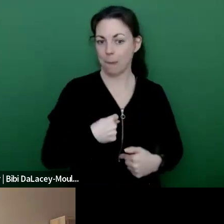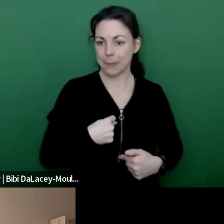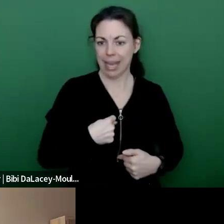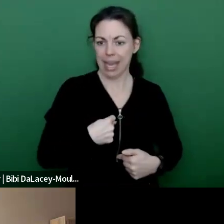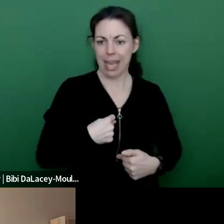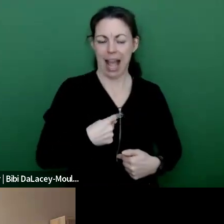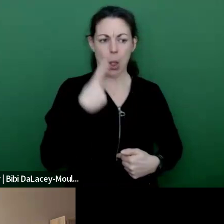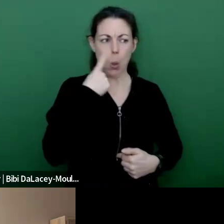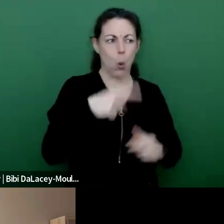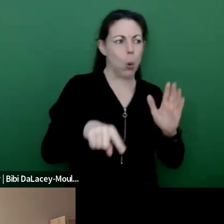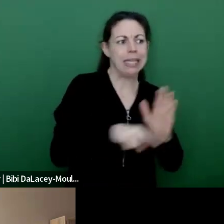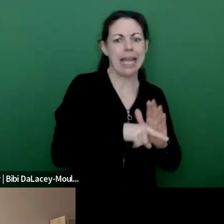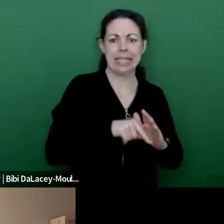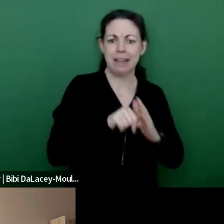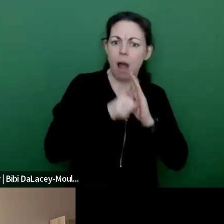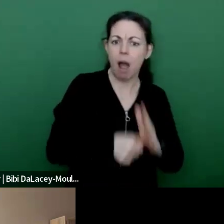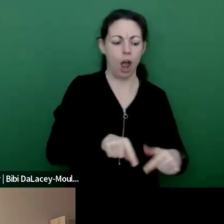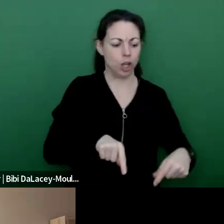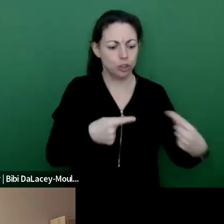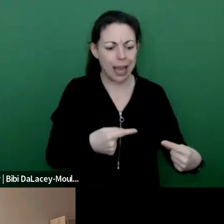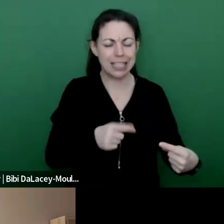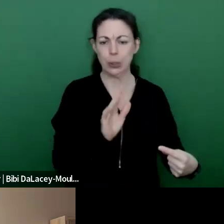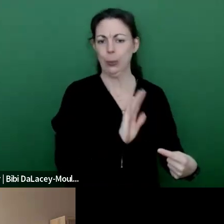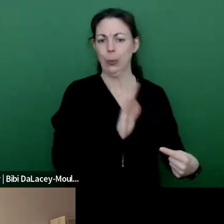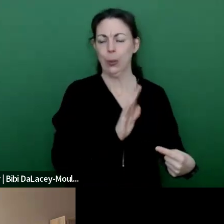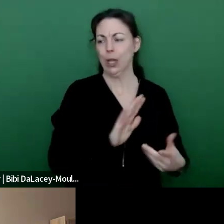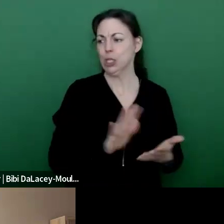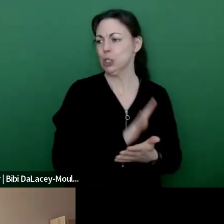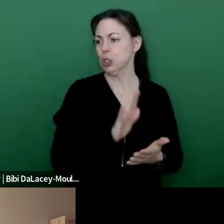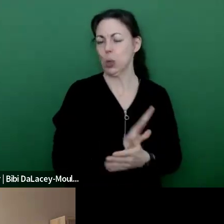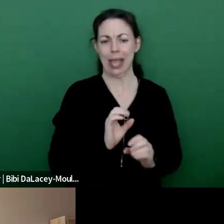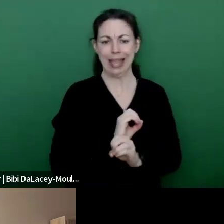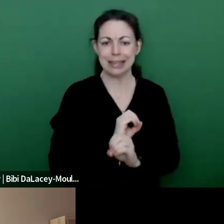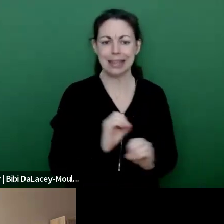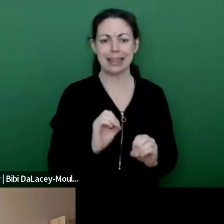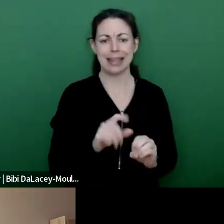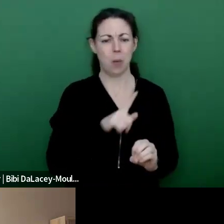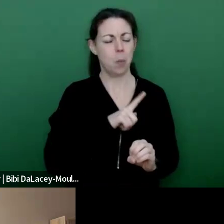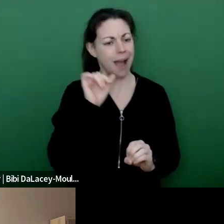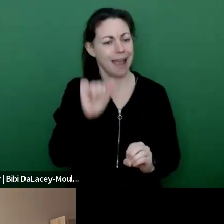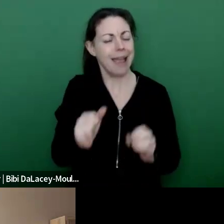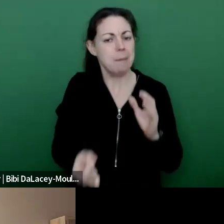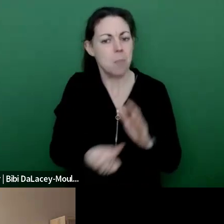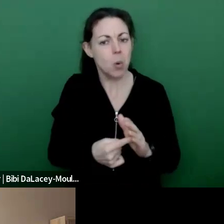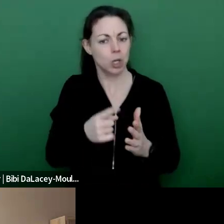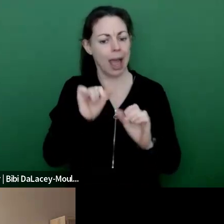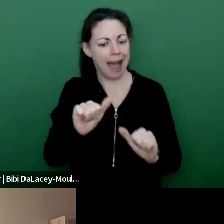and work that would perhaps not bring joy to my life, 'cause it's important that you also enjoy what you're doing. But I did find that it was